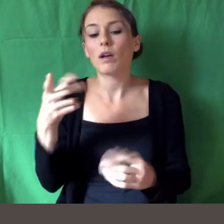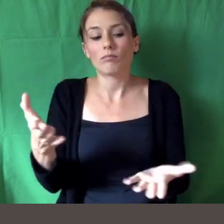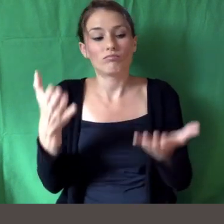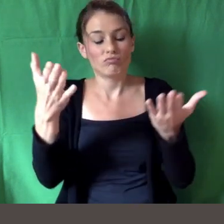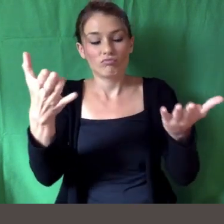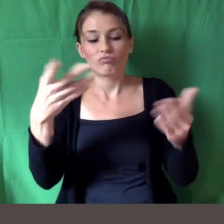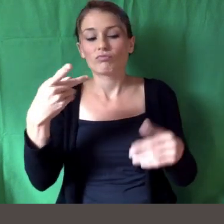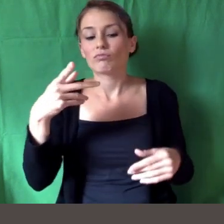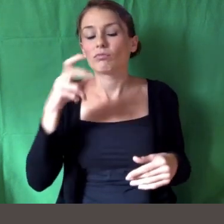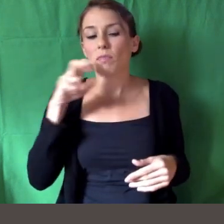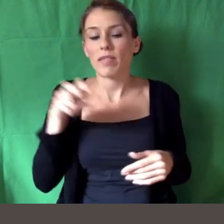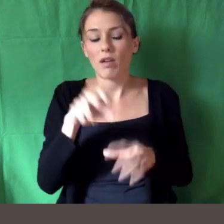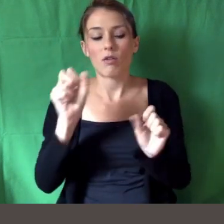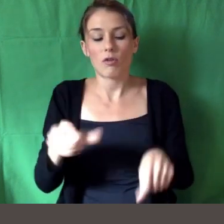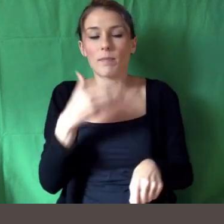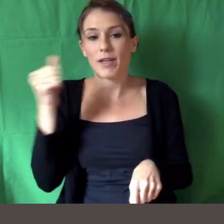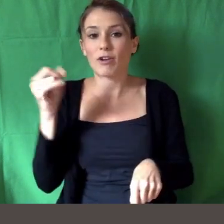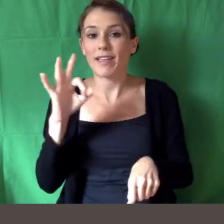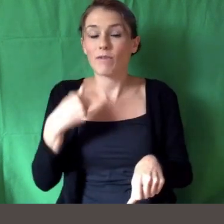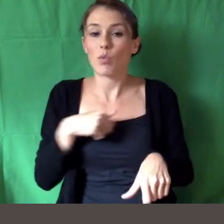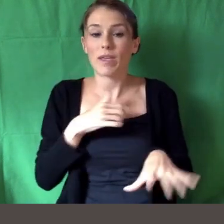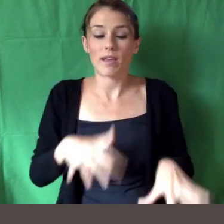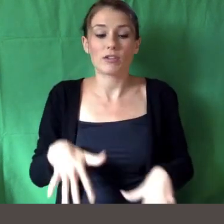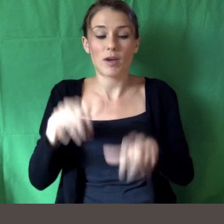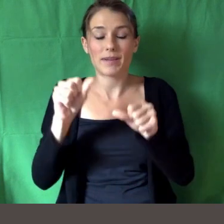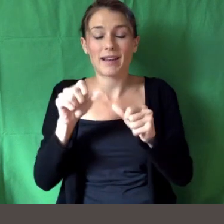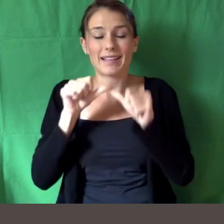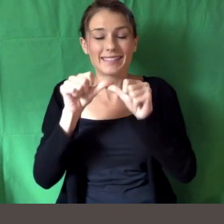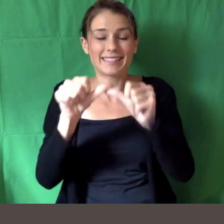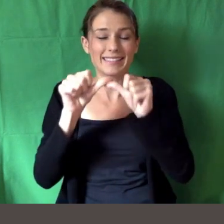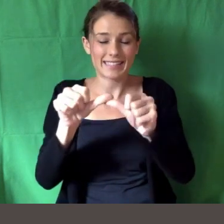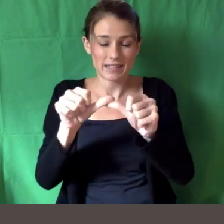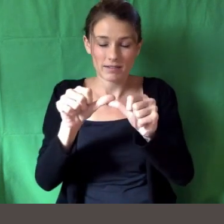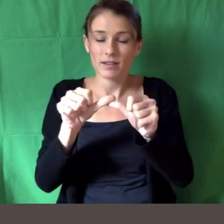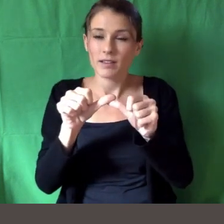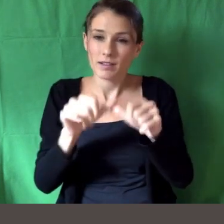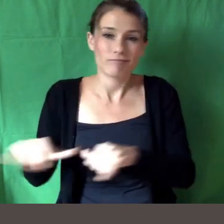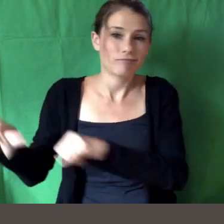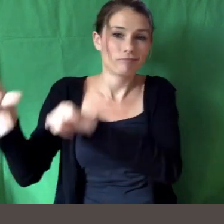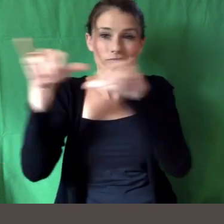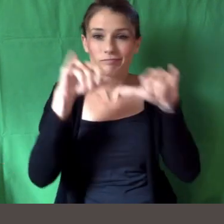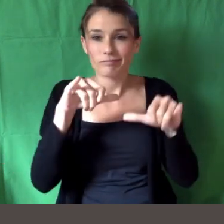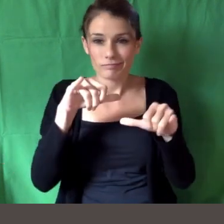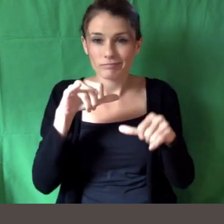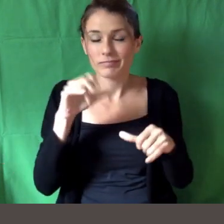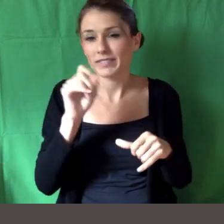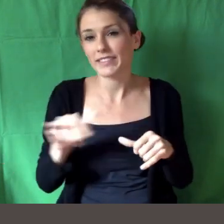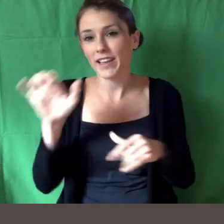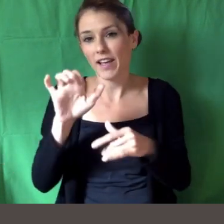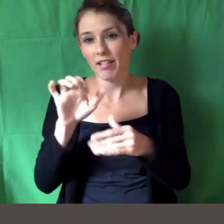could be better if we adopted a consistent style guide, so PEP 8 is that style guide.